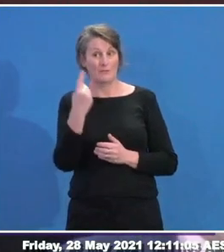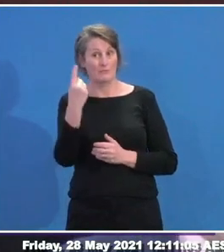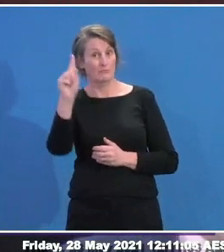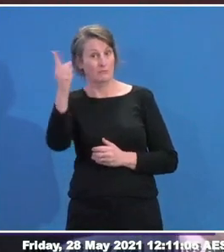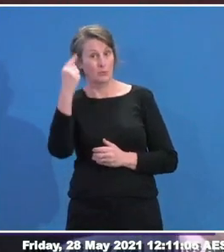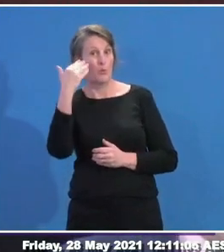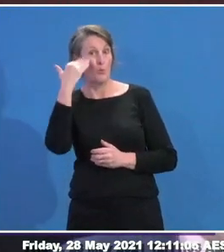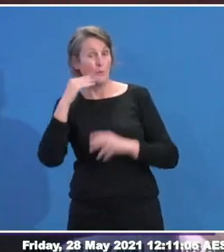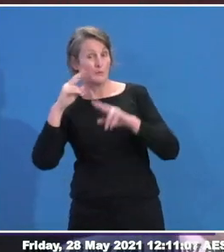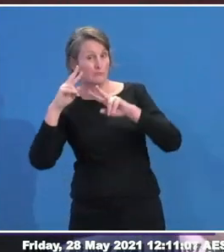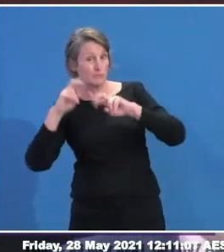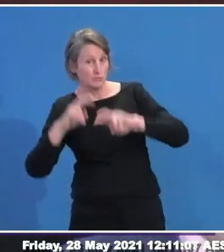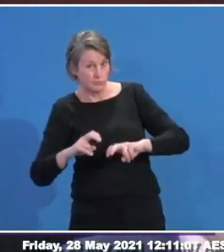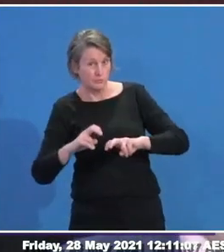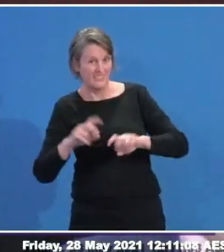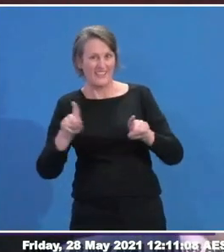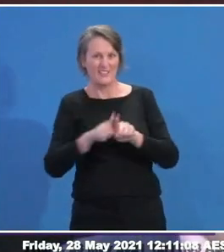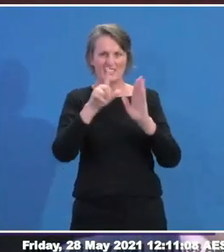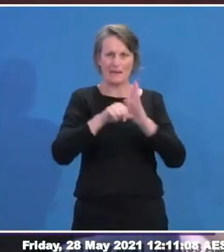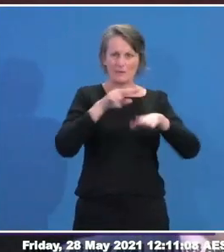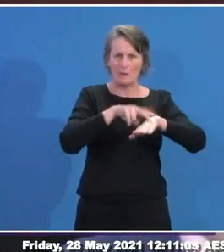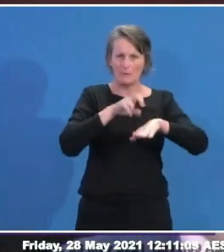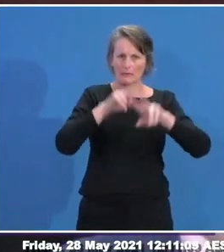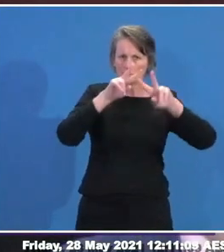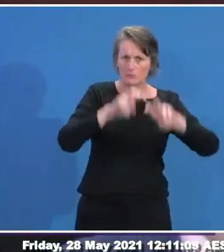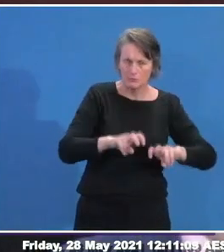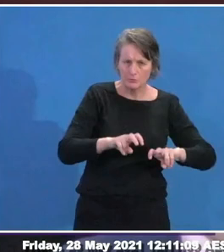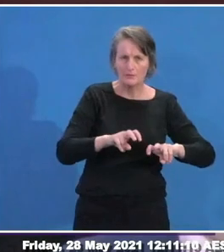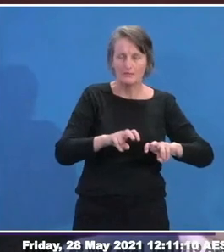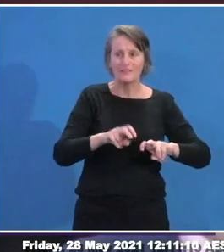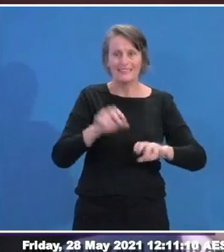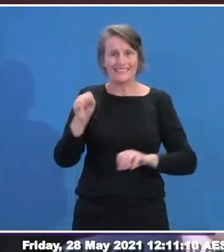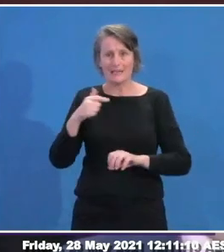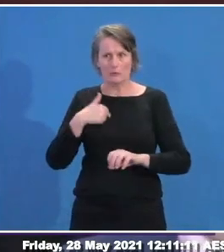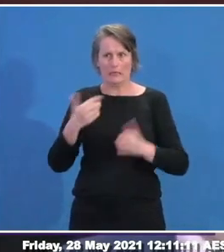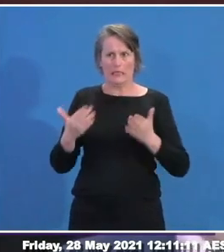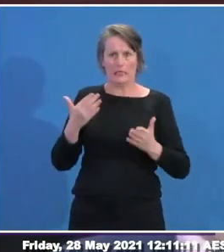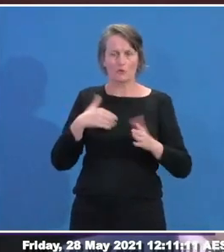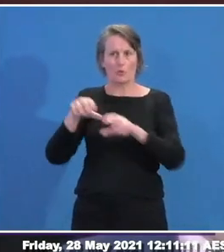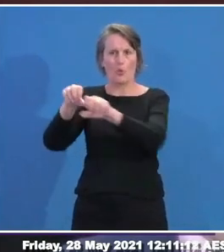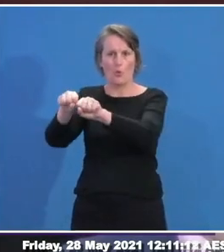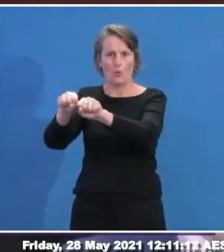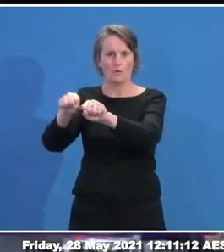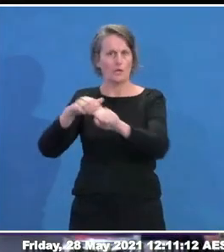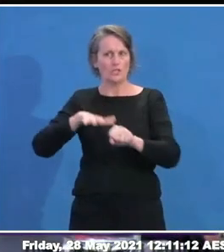Absolutely. We didn't want it compromised in any shape or form. What do you mean by "compromised"; what were you concerned about?